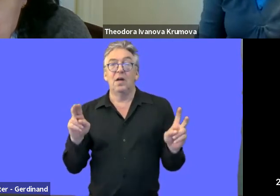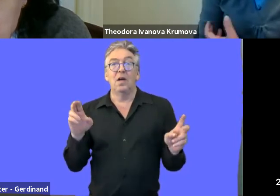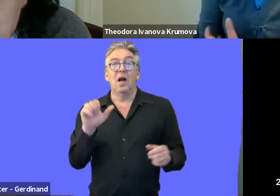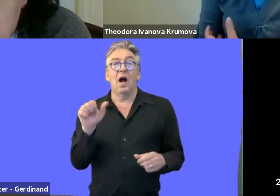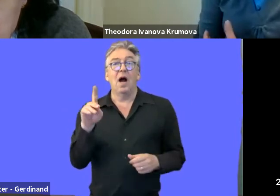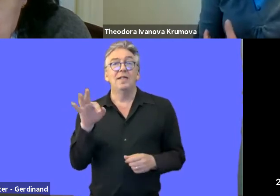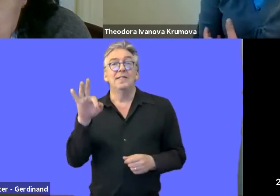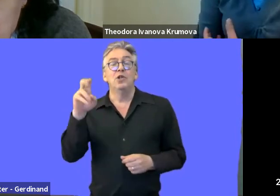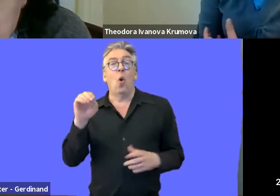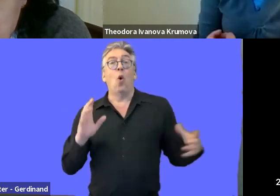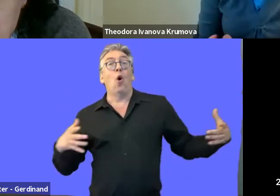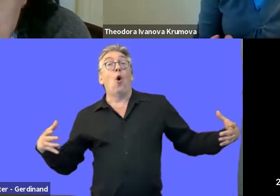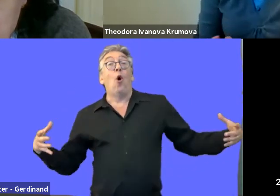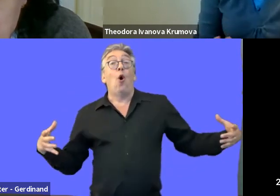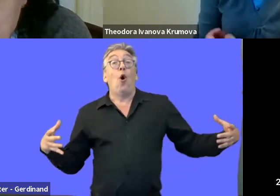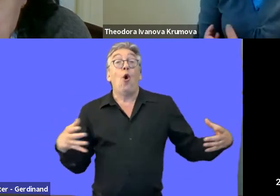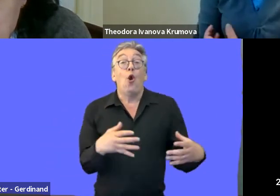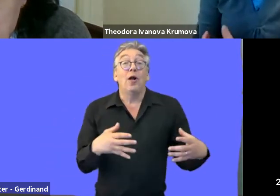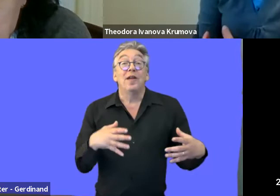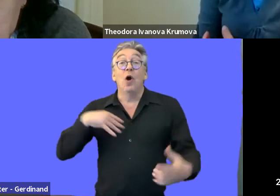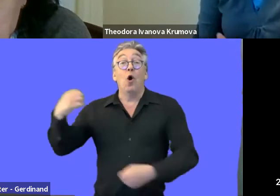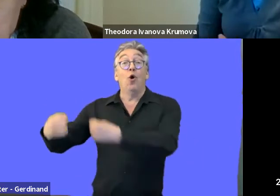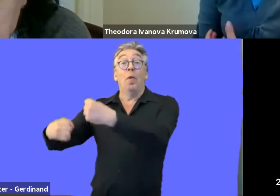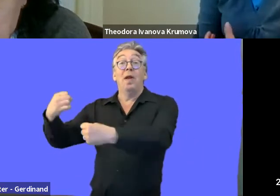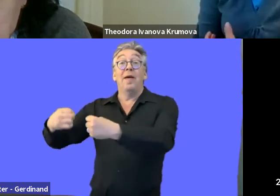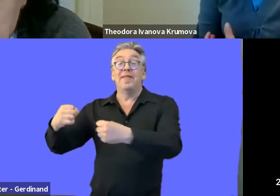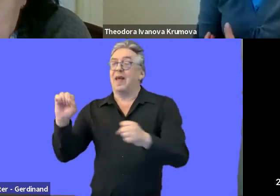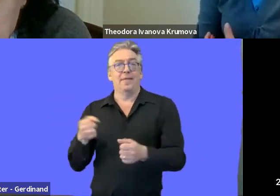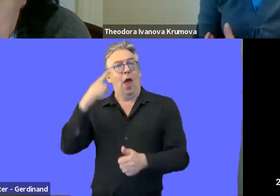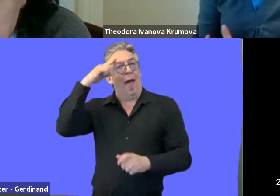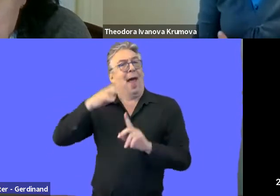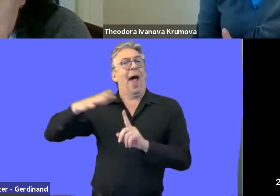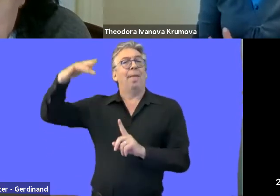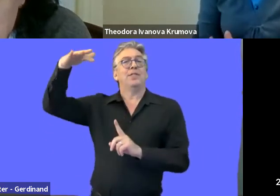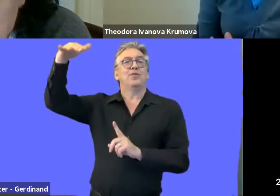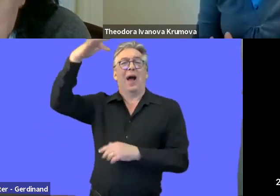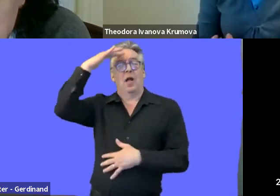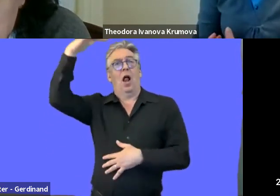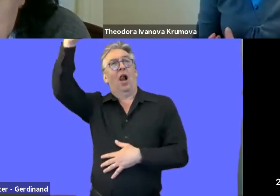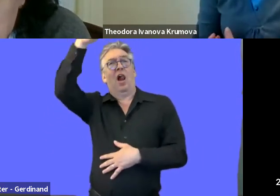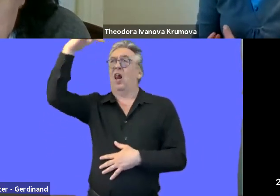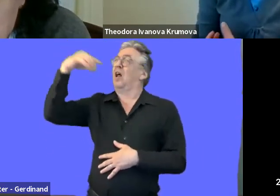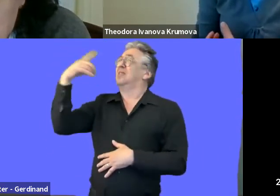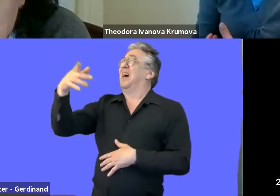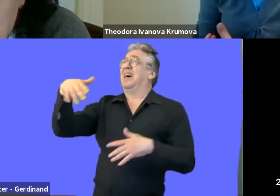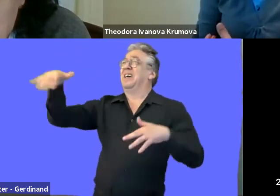It is not possible to claim in abstract that certain law is discriminatory.